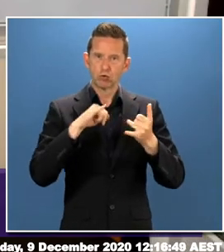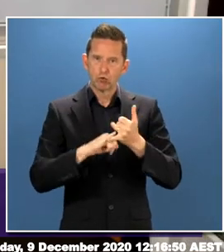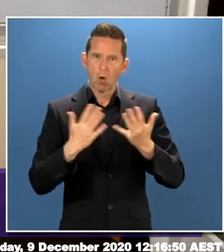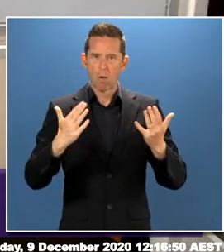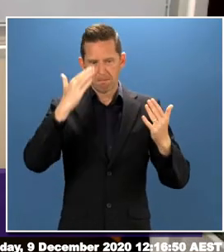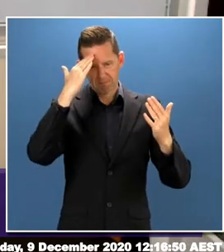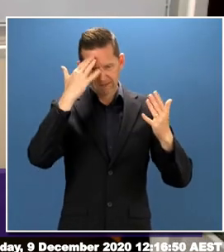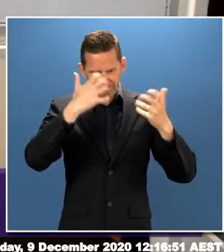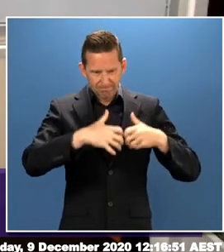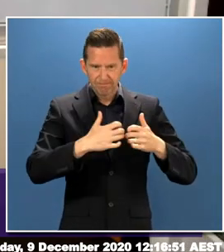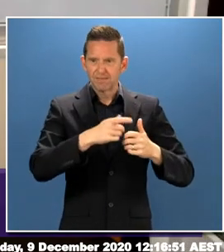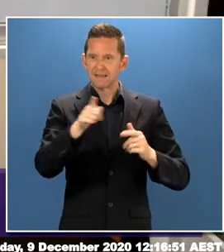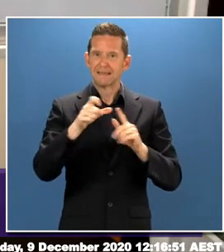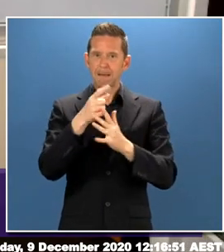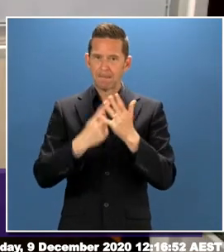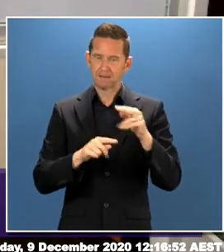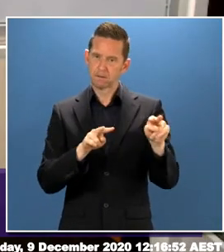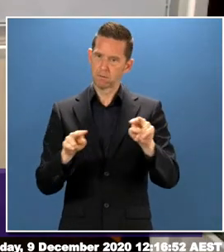to see what post-school learning could look like.